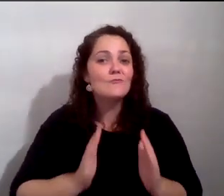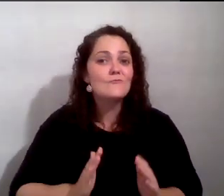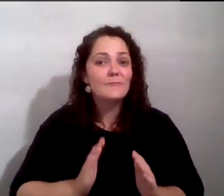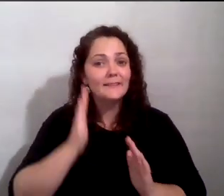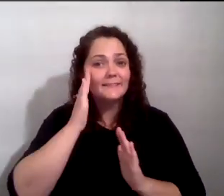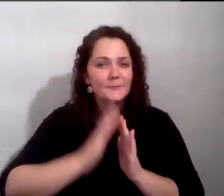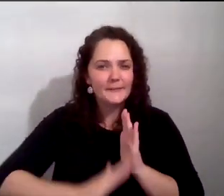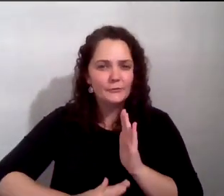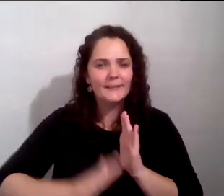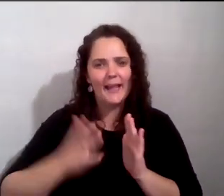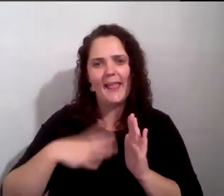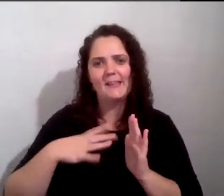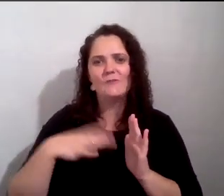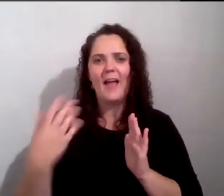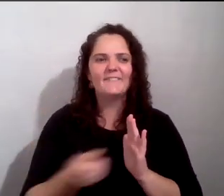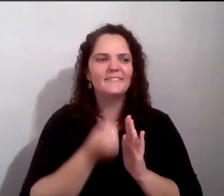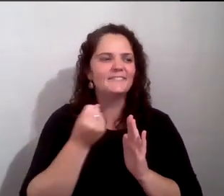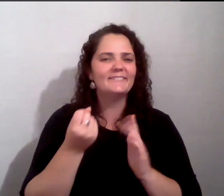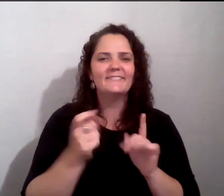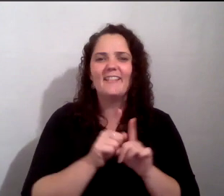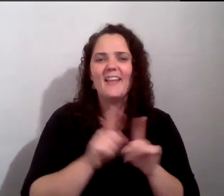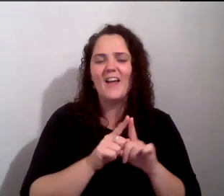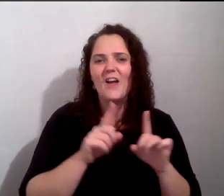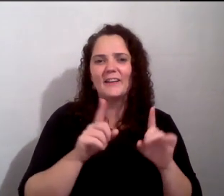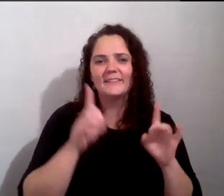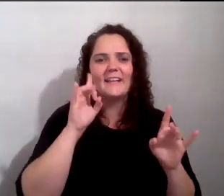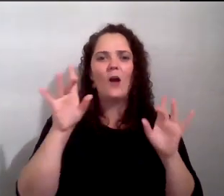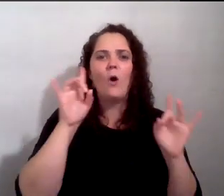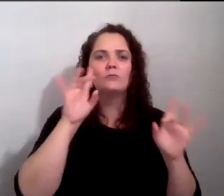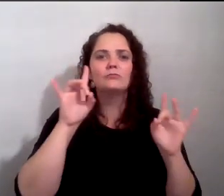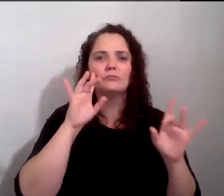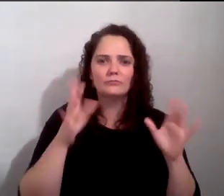the thing that you're trying to talk about to do with human experience, that needs to in some way have more chaos, more